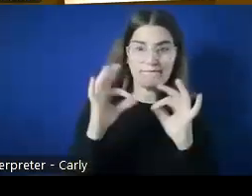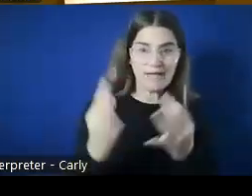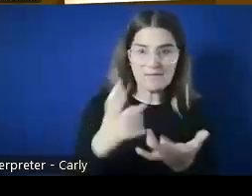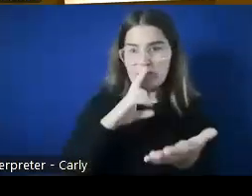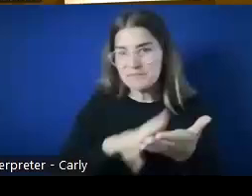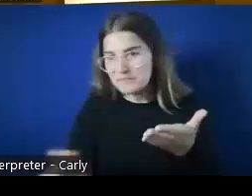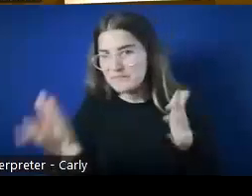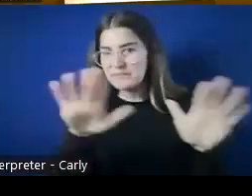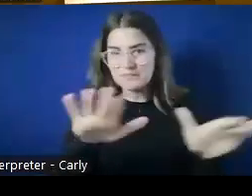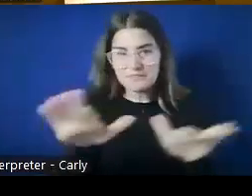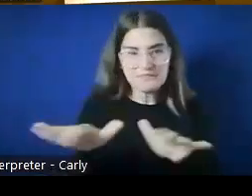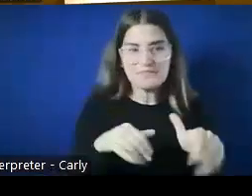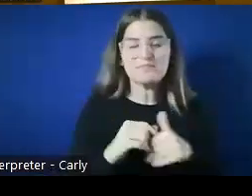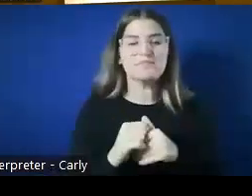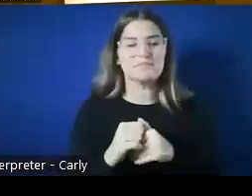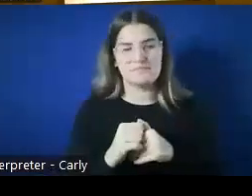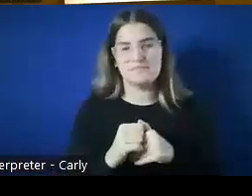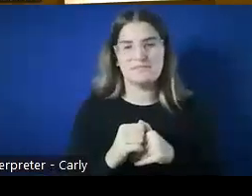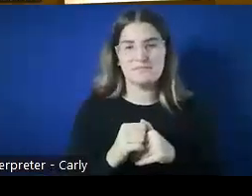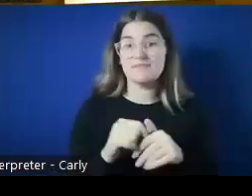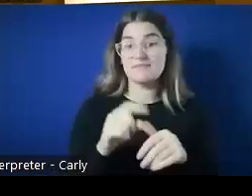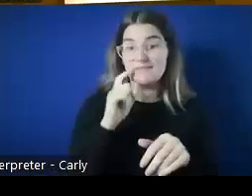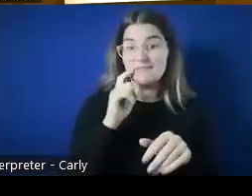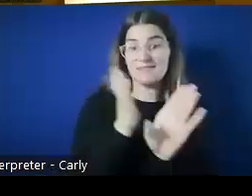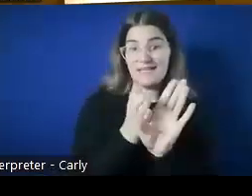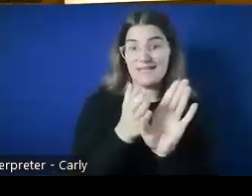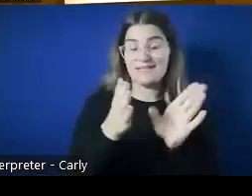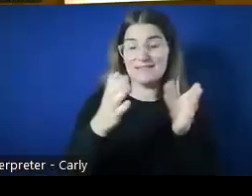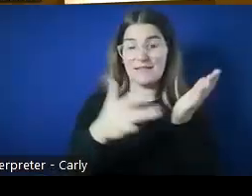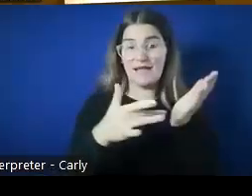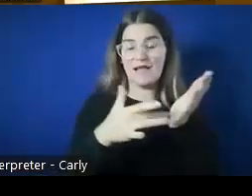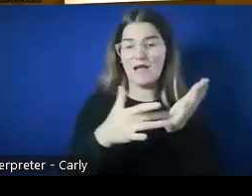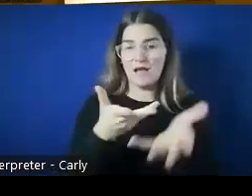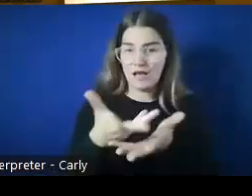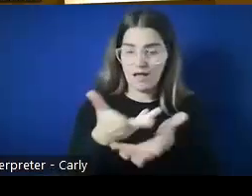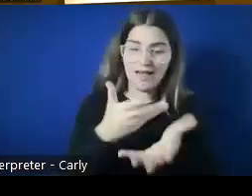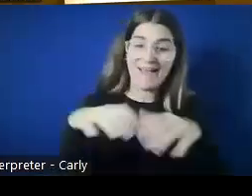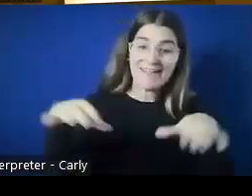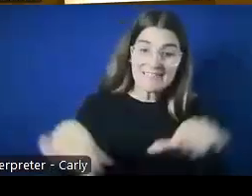wait so we have um psychs who are helping engage families in activities um maybe sitting in our